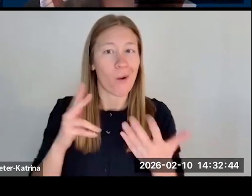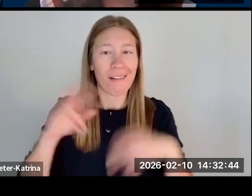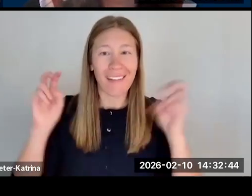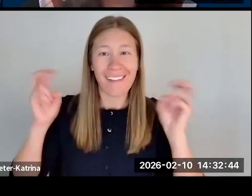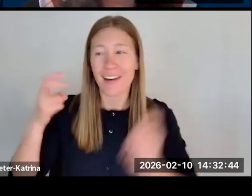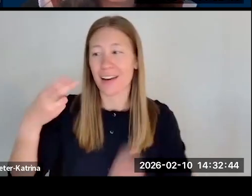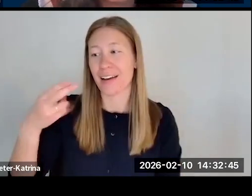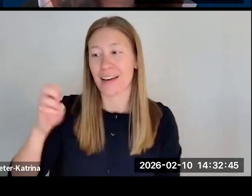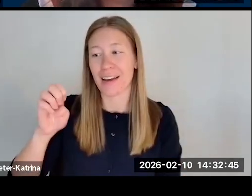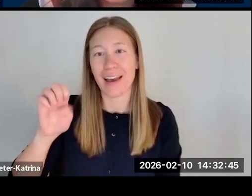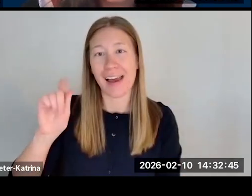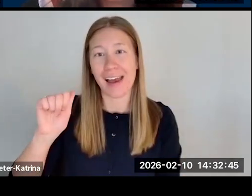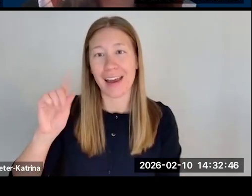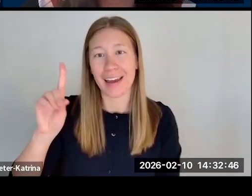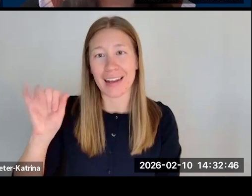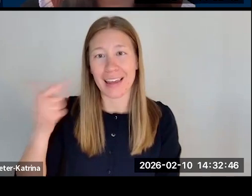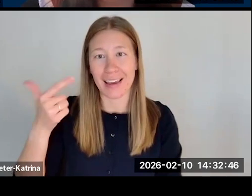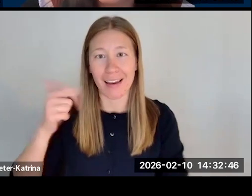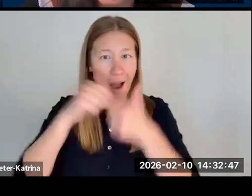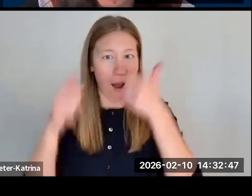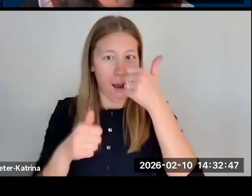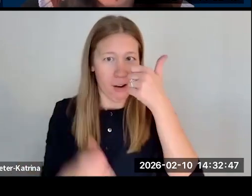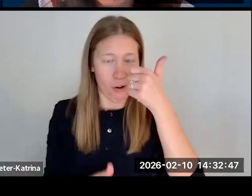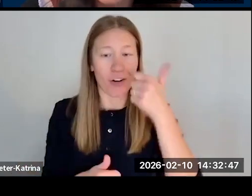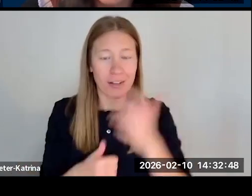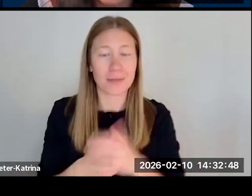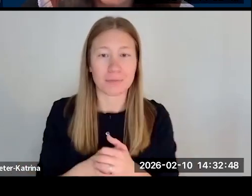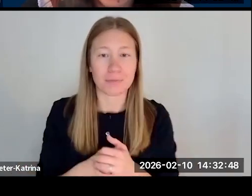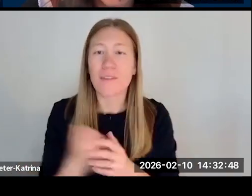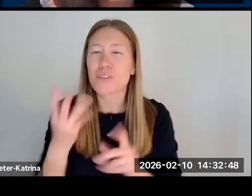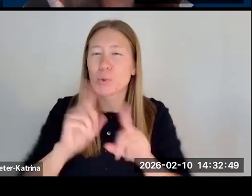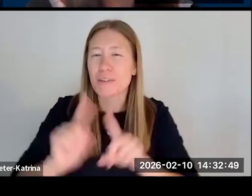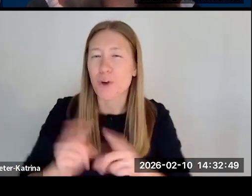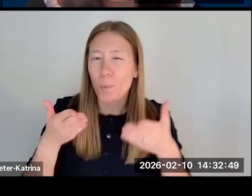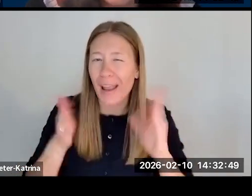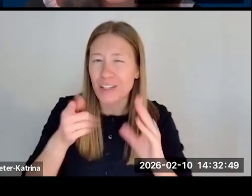So there's a few different ways to check if you're using headings in your Google Doc.